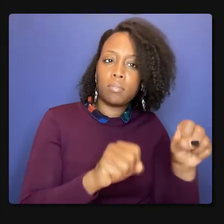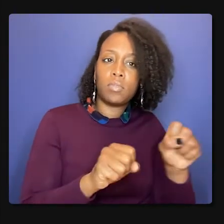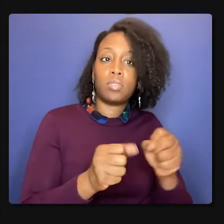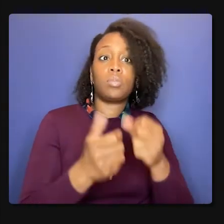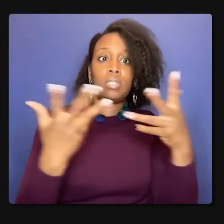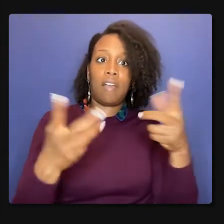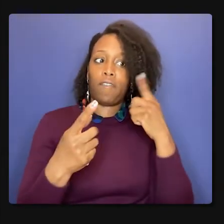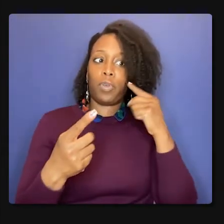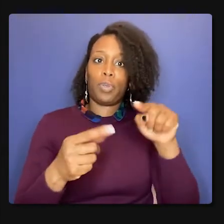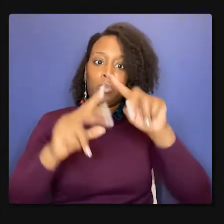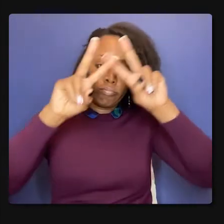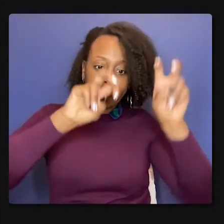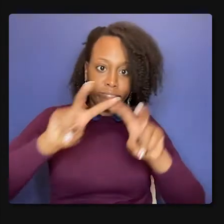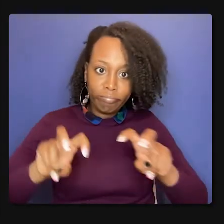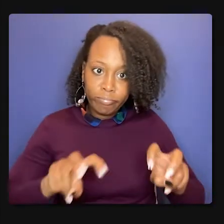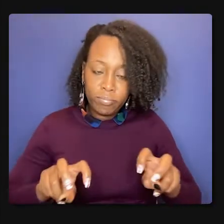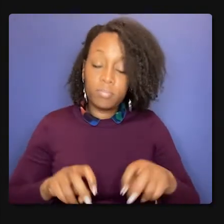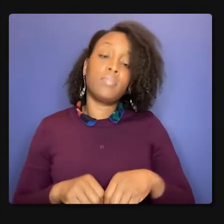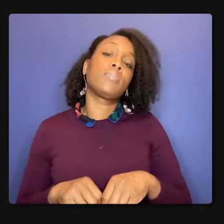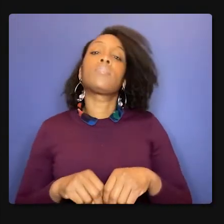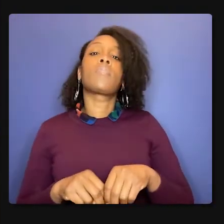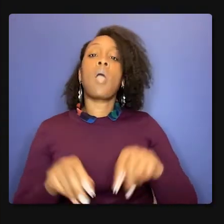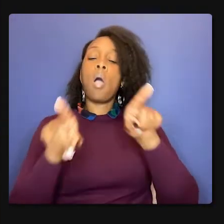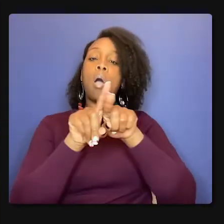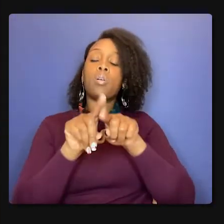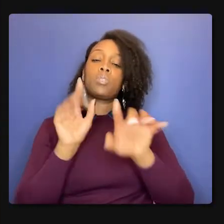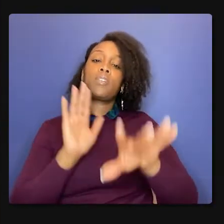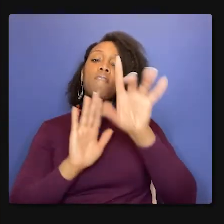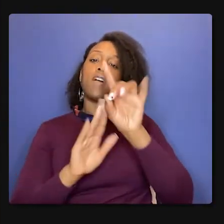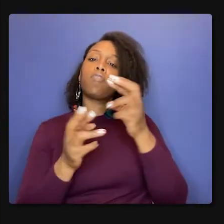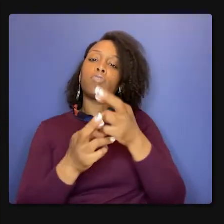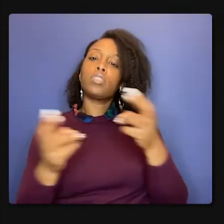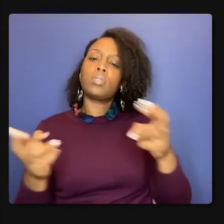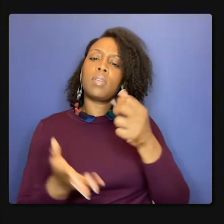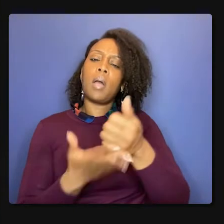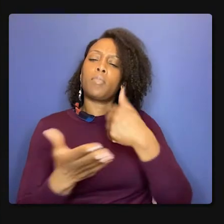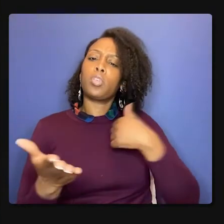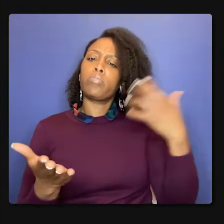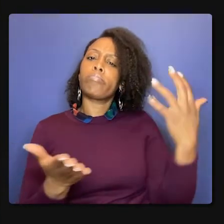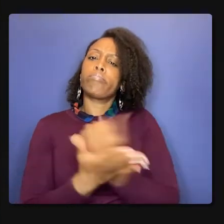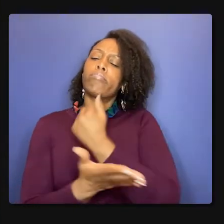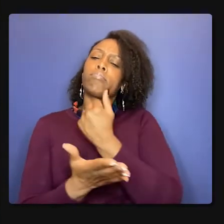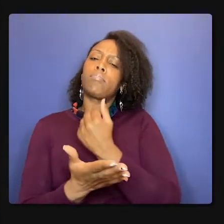So there's lots for you to dig into. You'll also find resources to help you take advantage